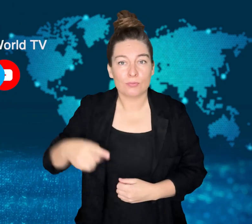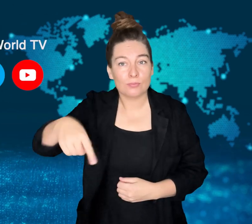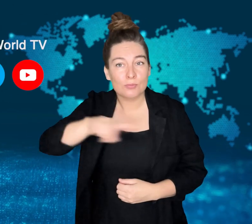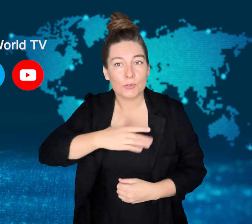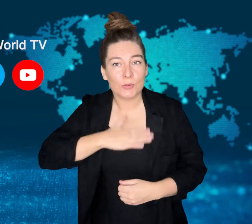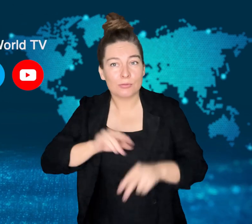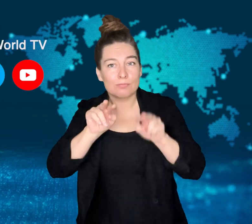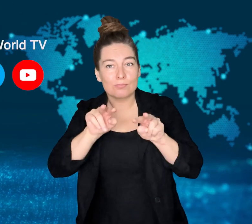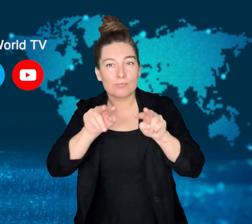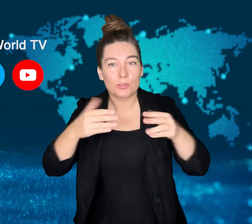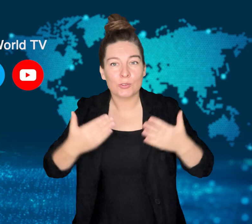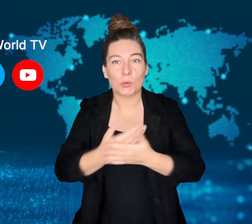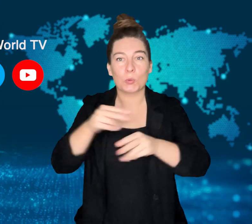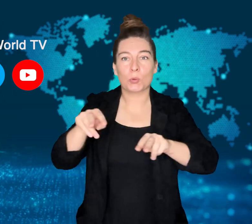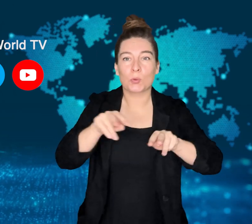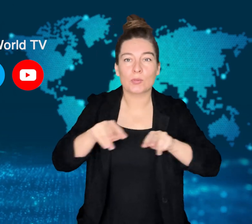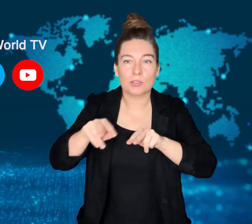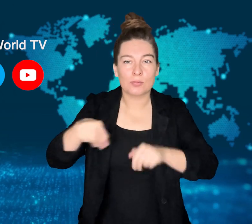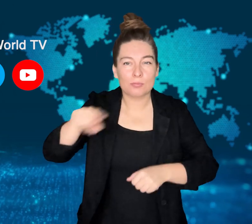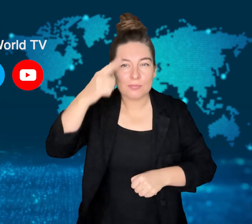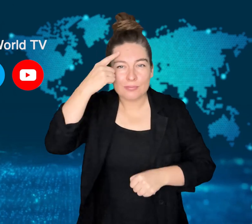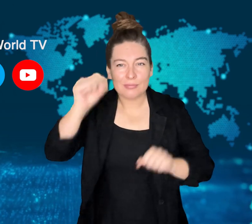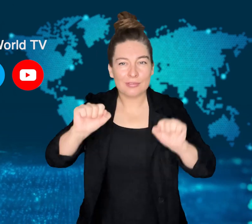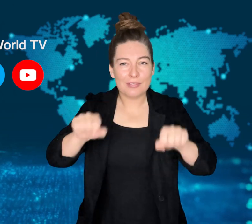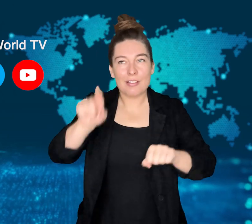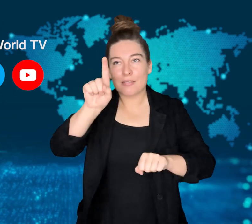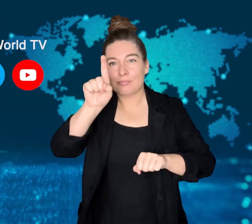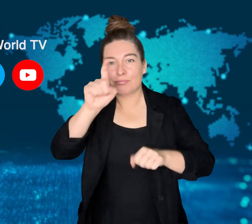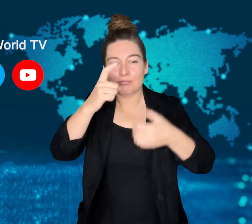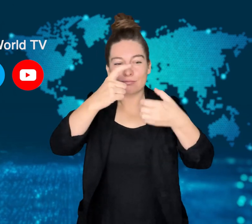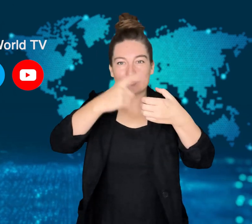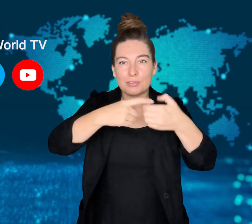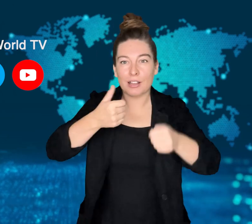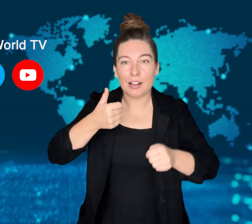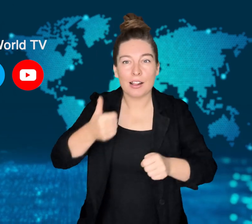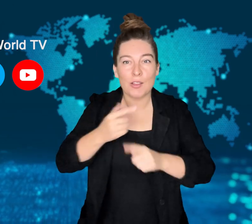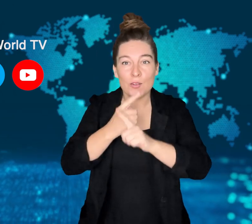Don't forget to subscribe, like, and follow H3 World TV